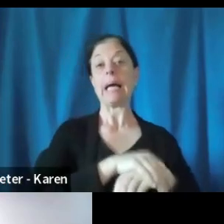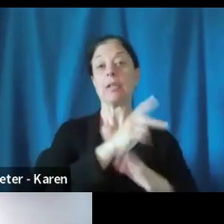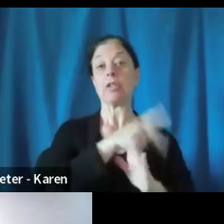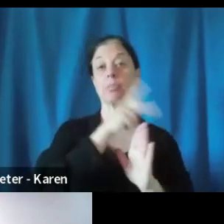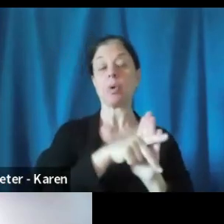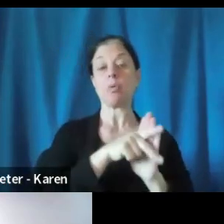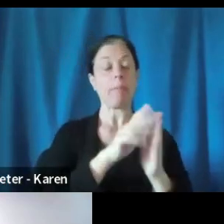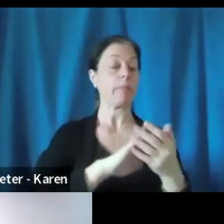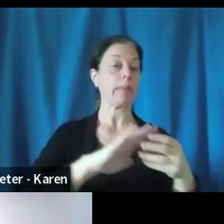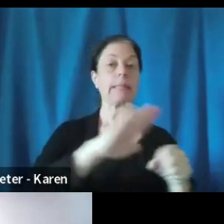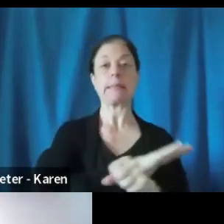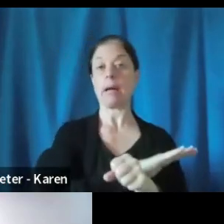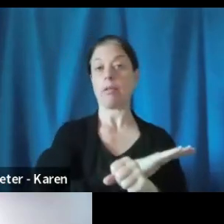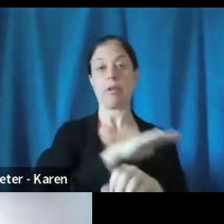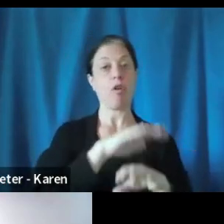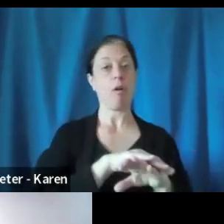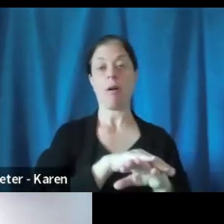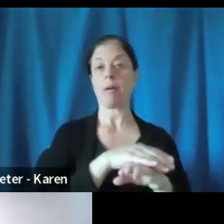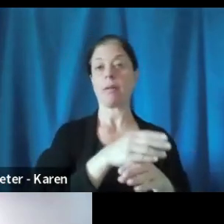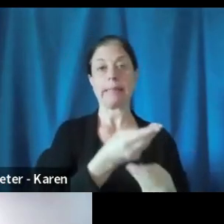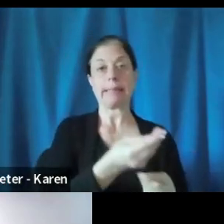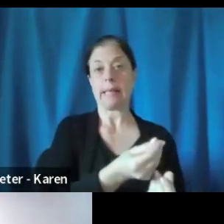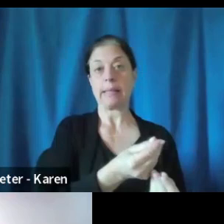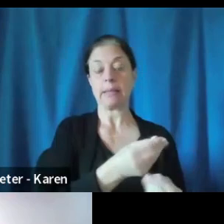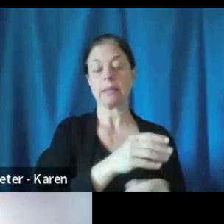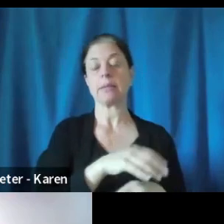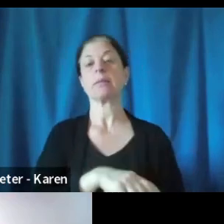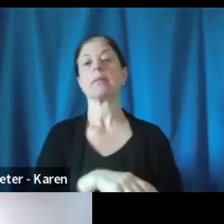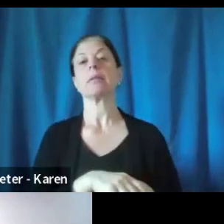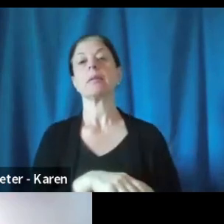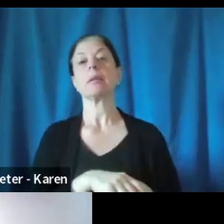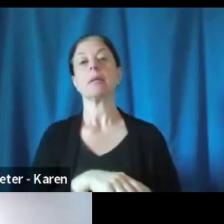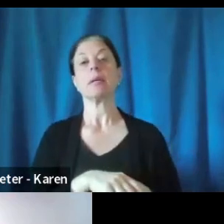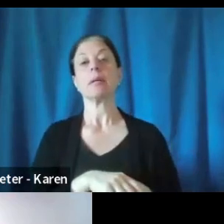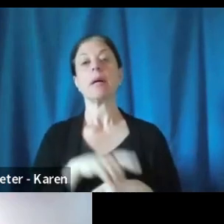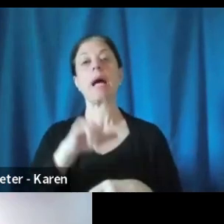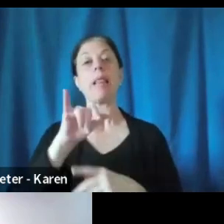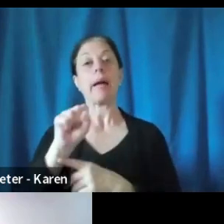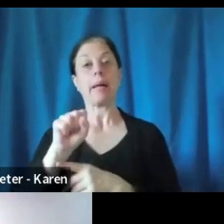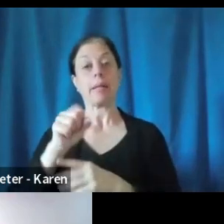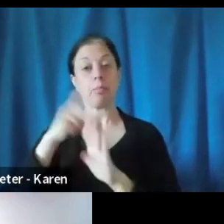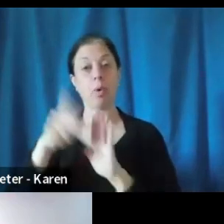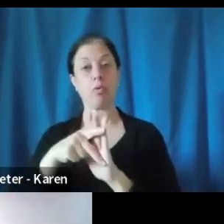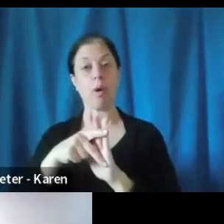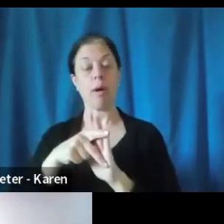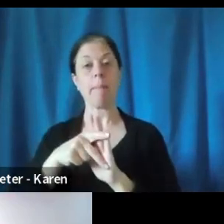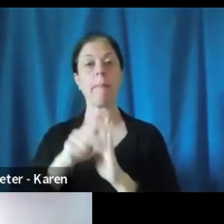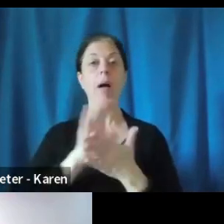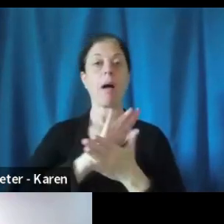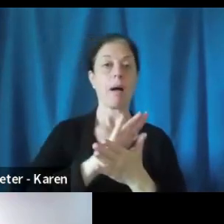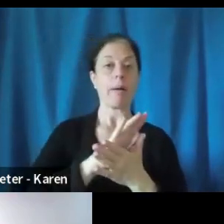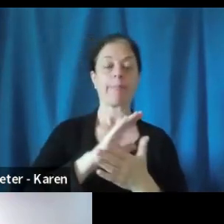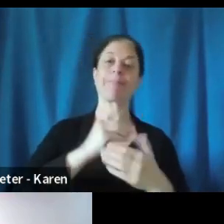discovery and path into the profession. The English program was entirely on